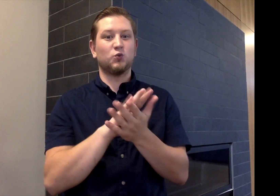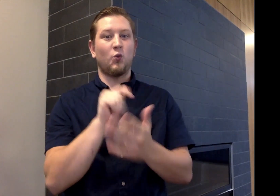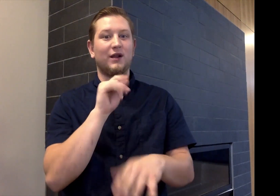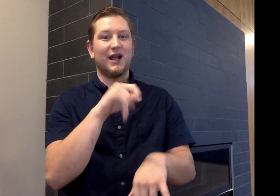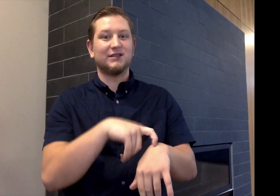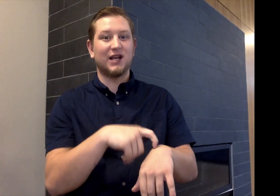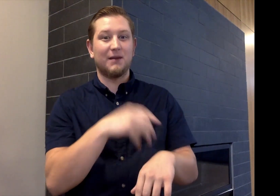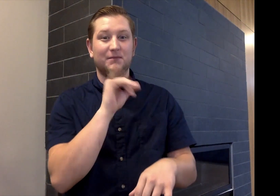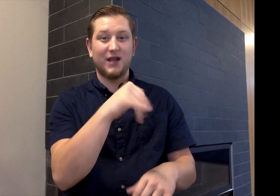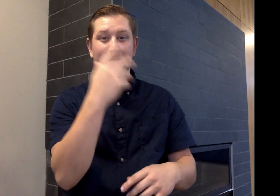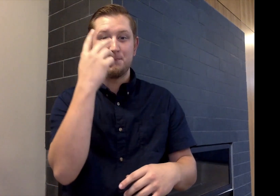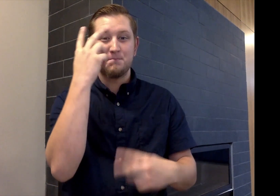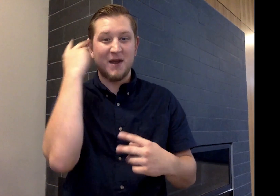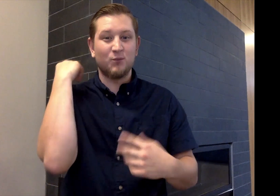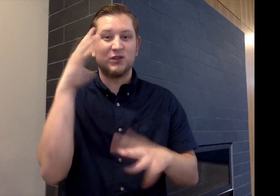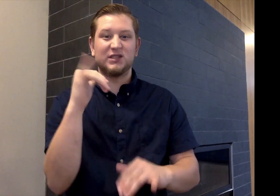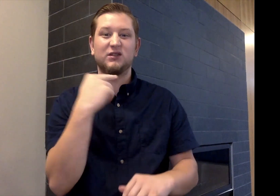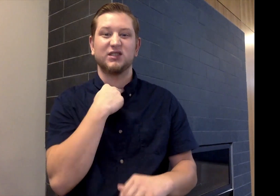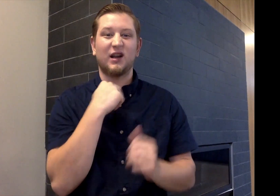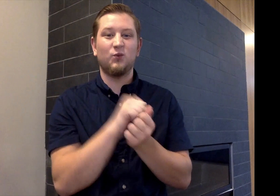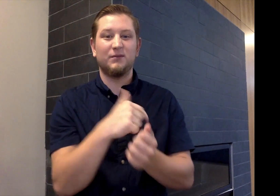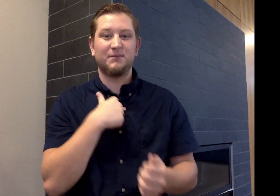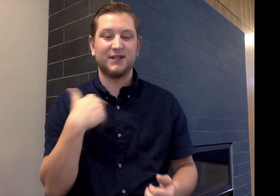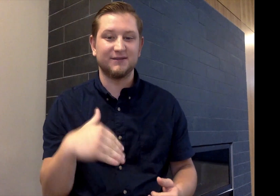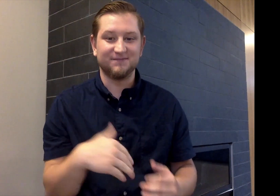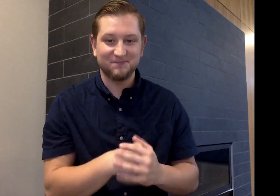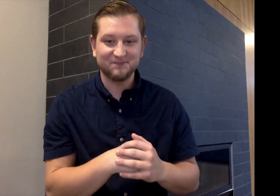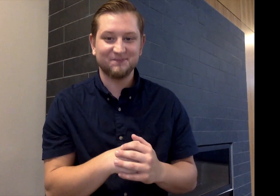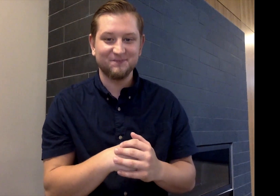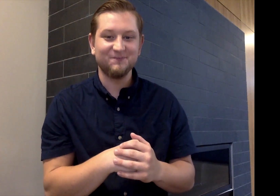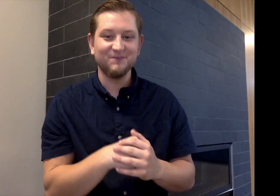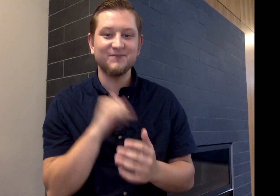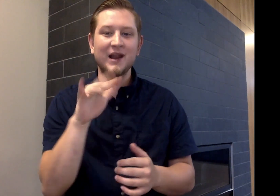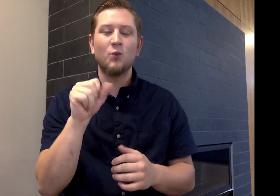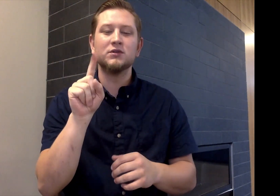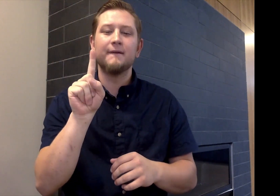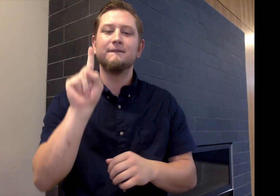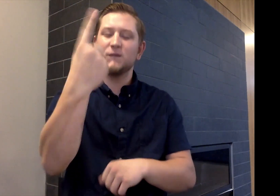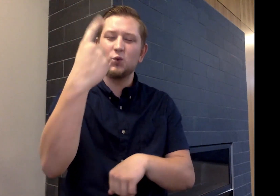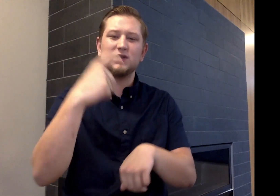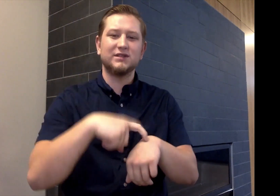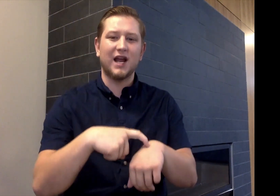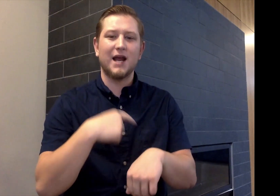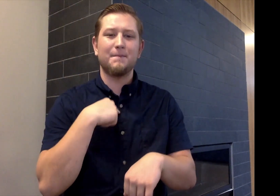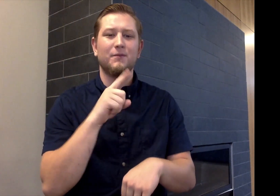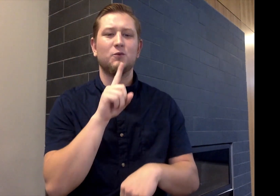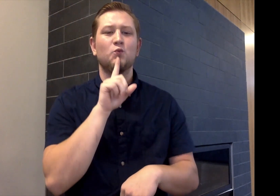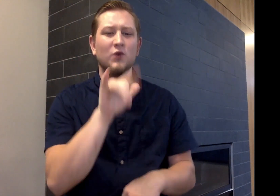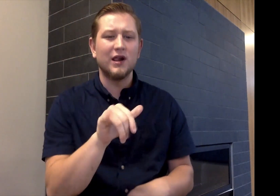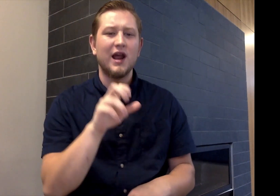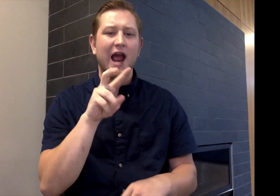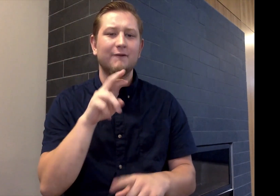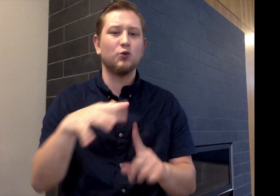I was a preschool child and that memory has stuck with me ever since. And it was the very first time